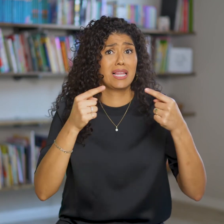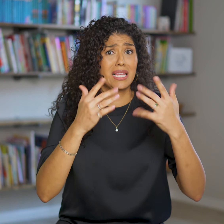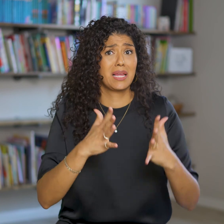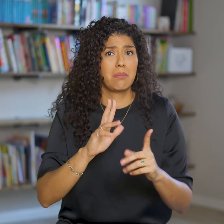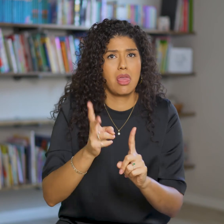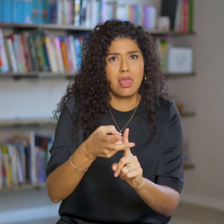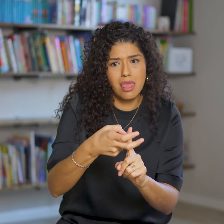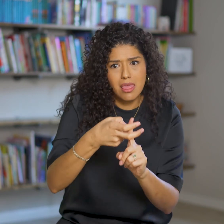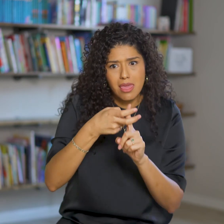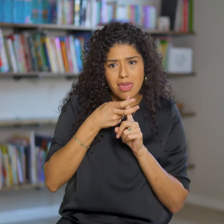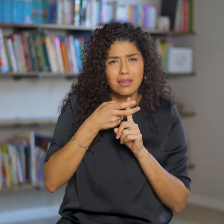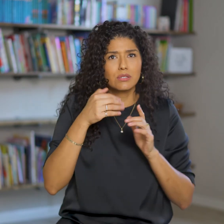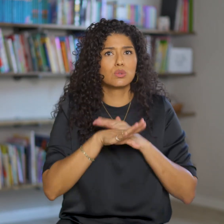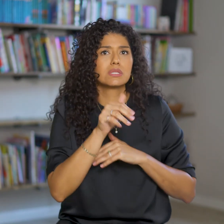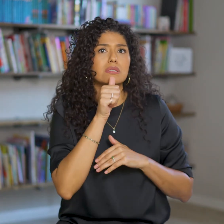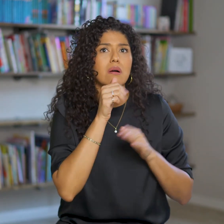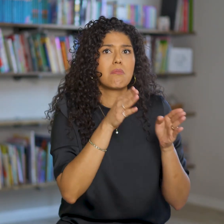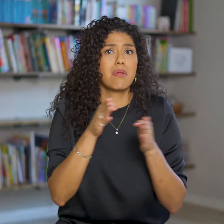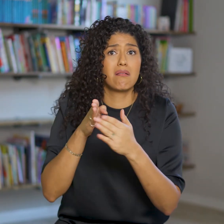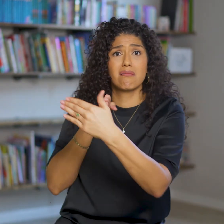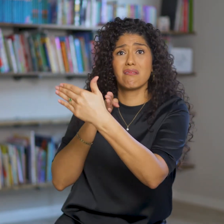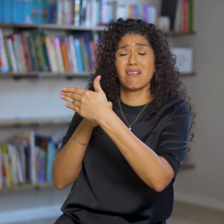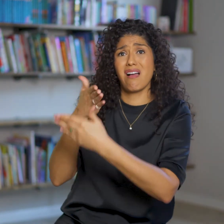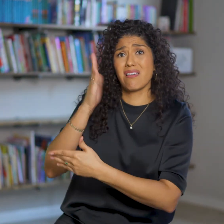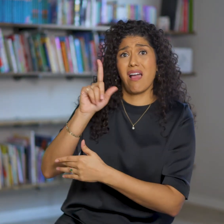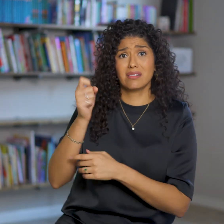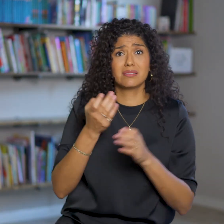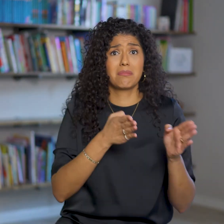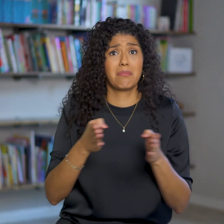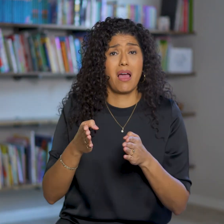the enemy ropes into his conspiracy against God’s plan